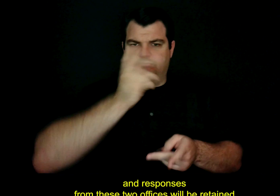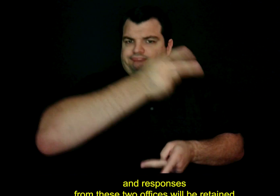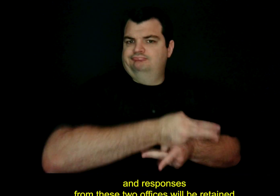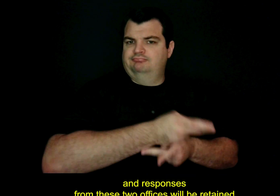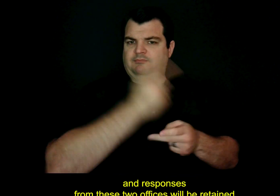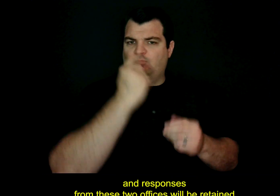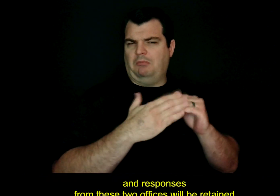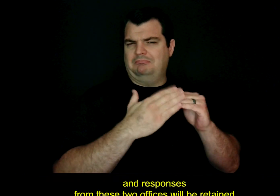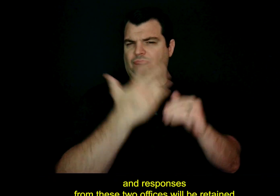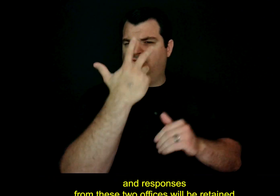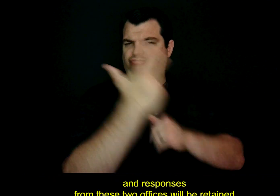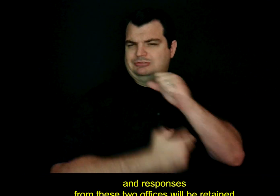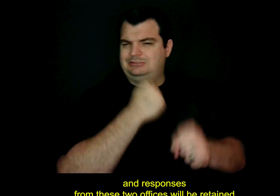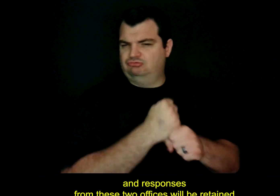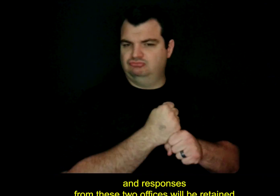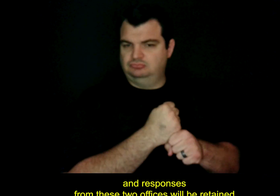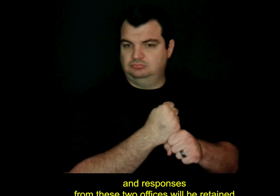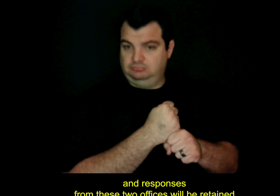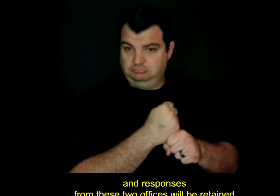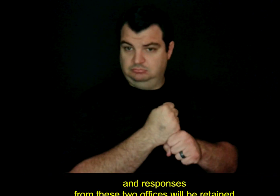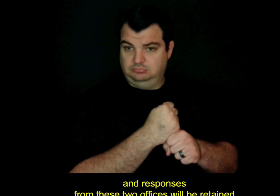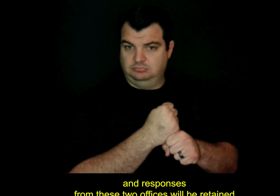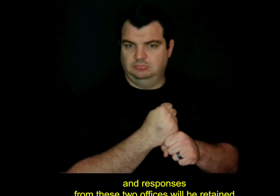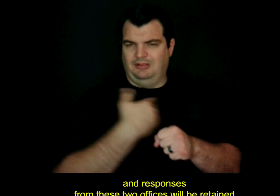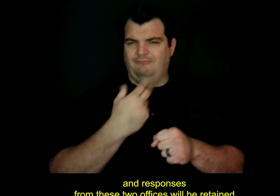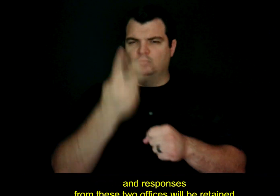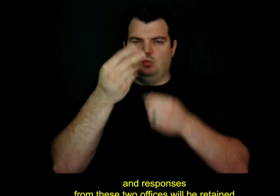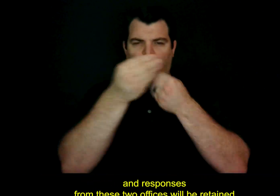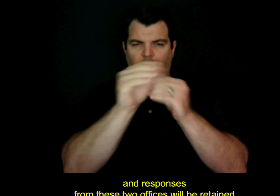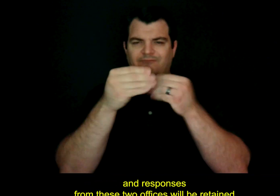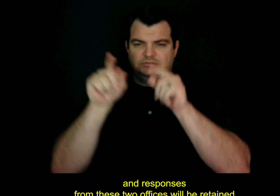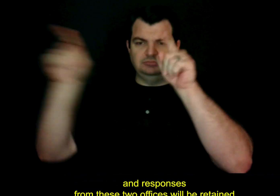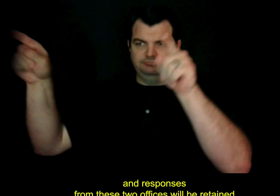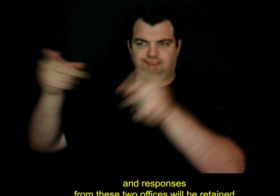and responses from these two offices will be retained